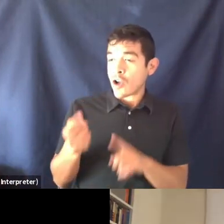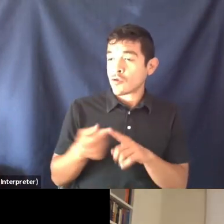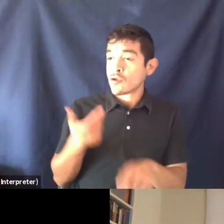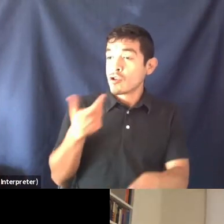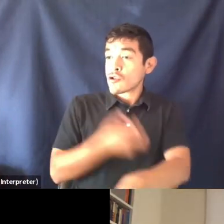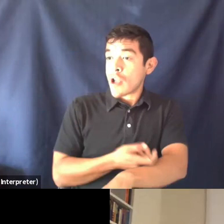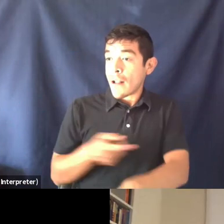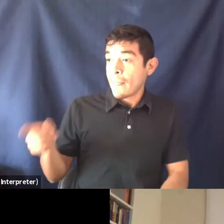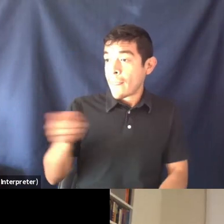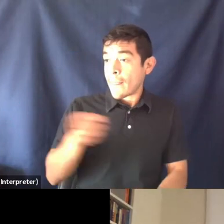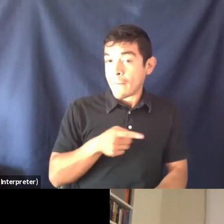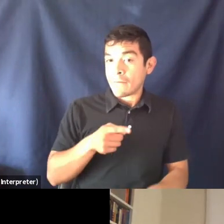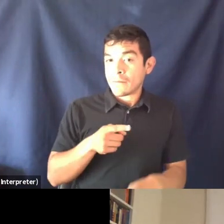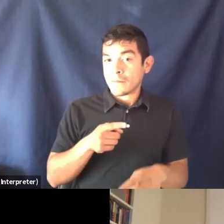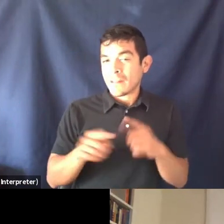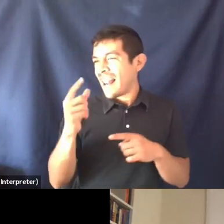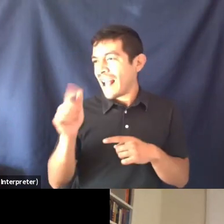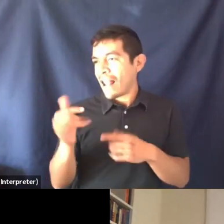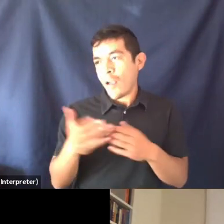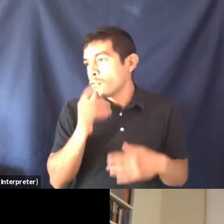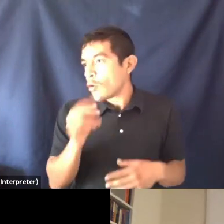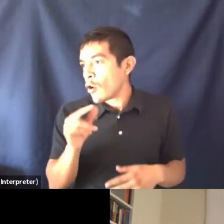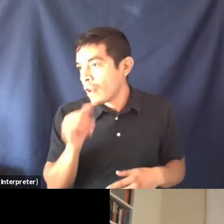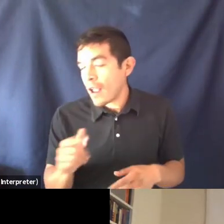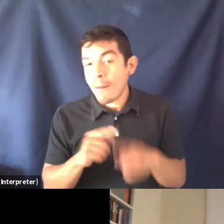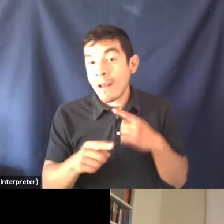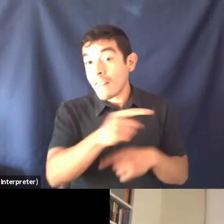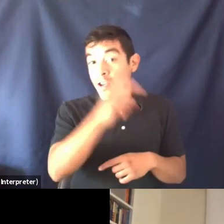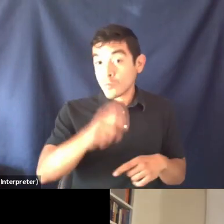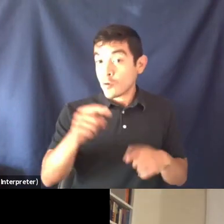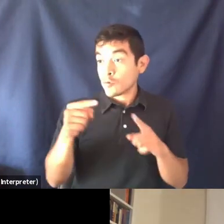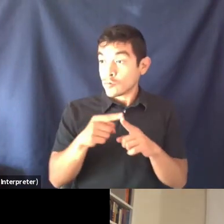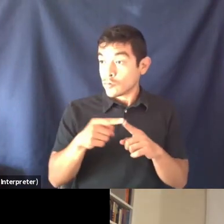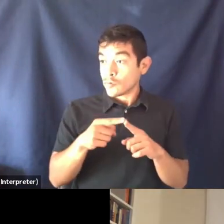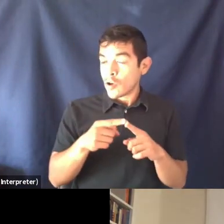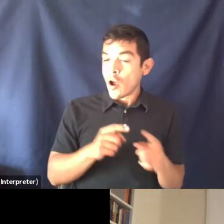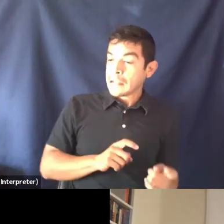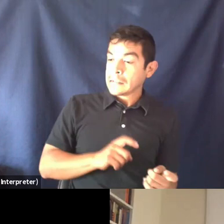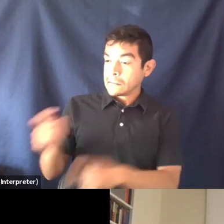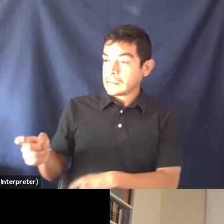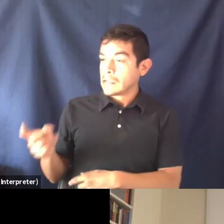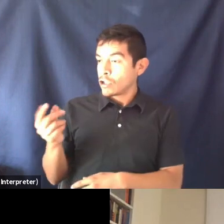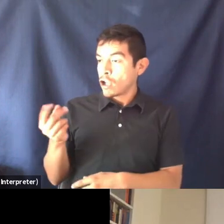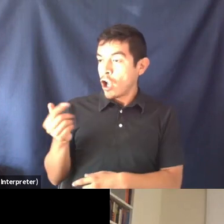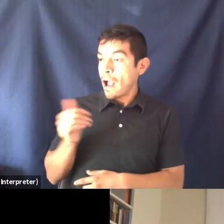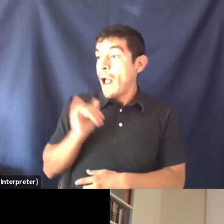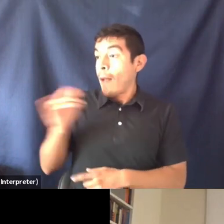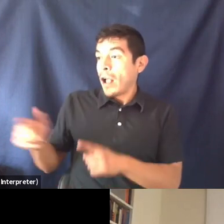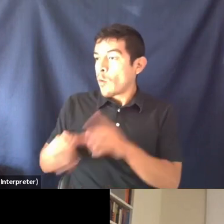sometimes they don't, but legally they have to return them to the place where they found that dog. And that is such a profound respect